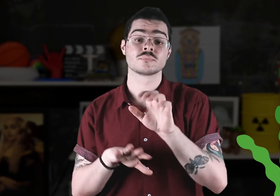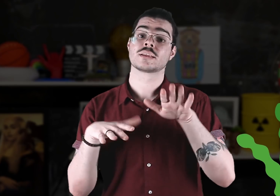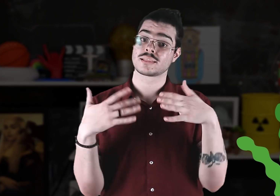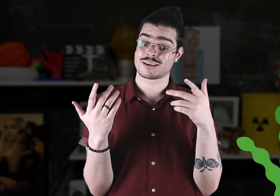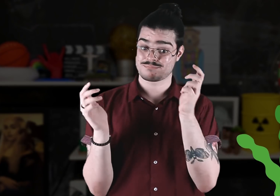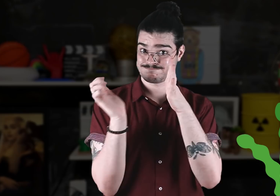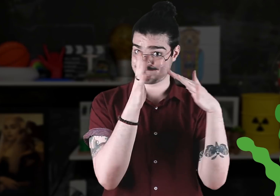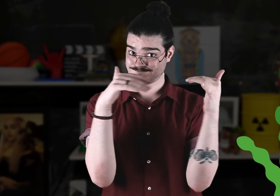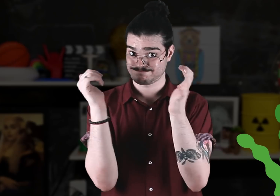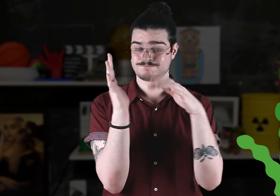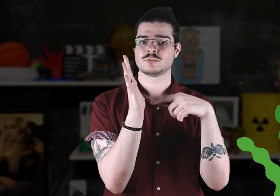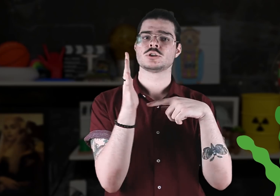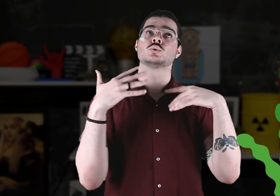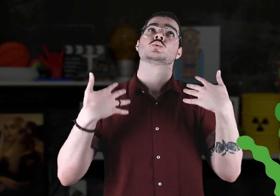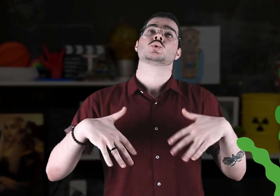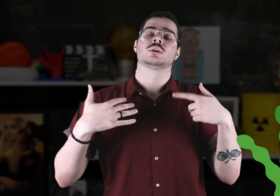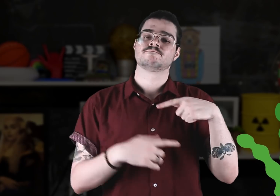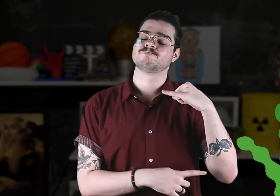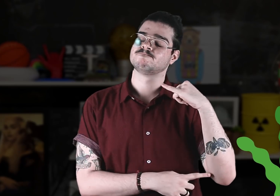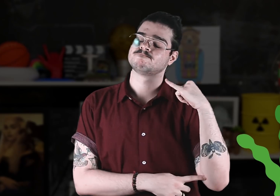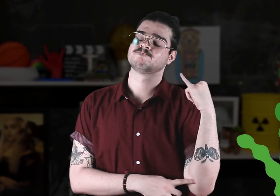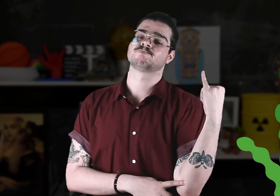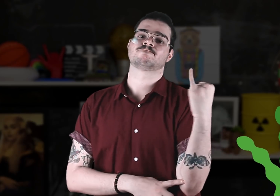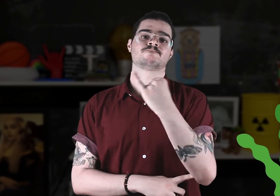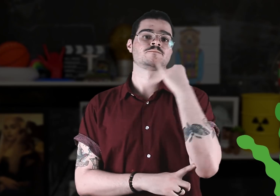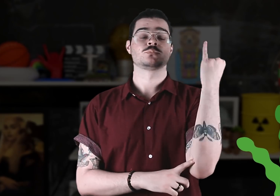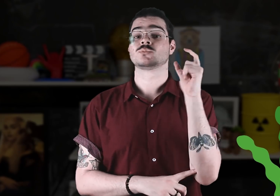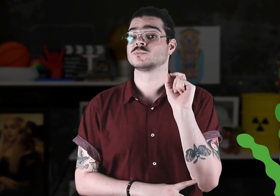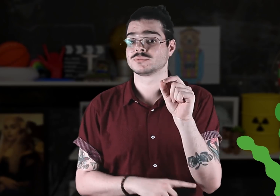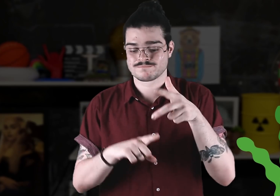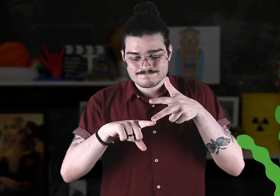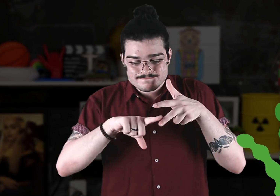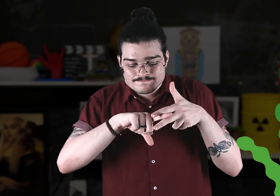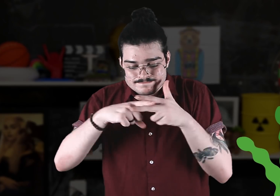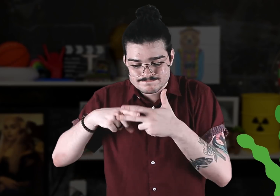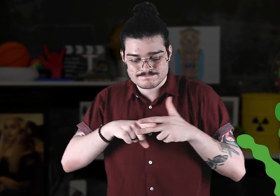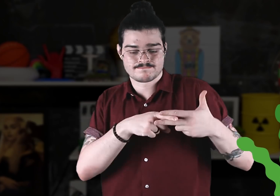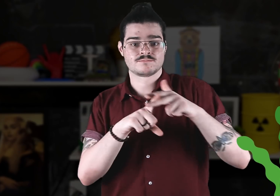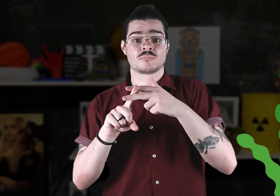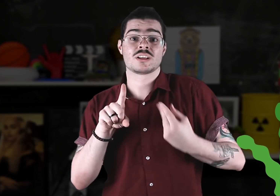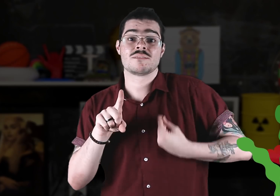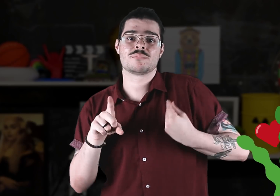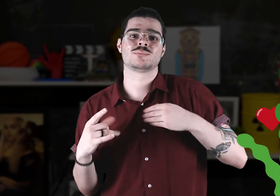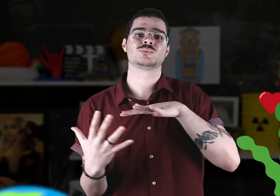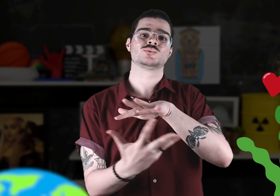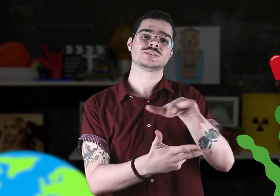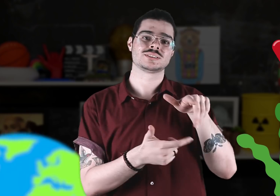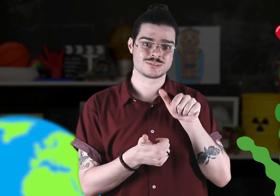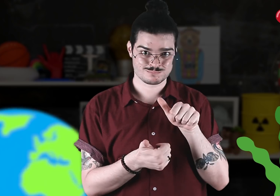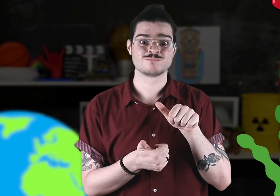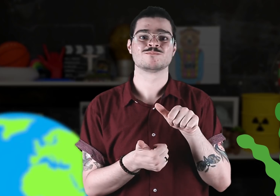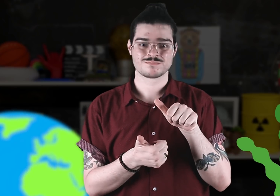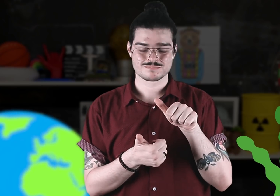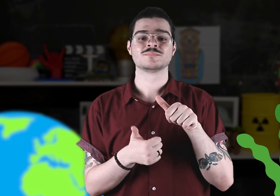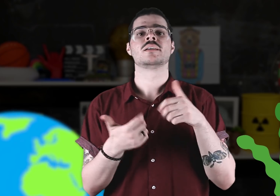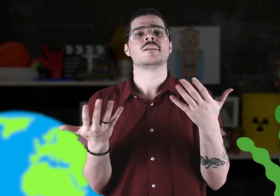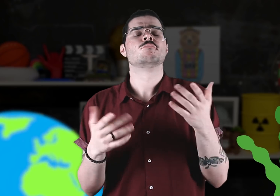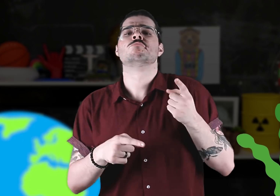And they are fundamental for the maintenance of life on Earth